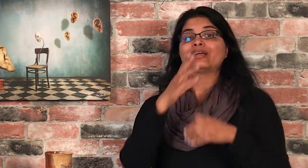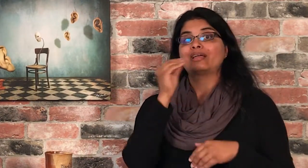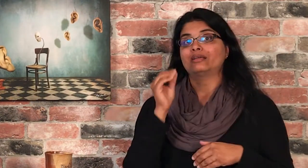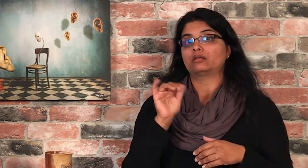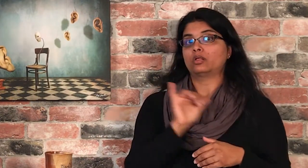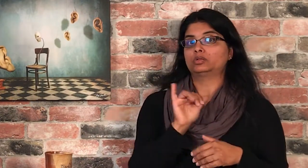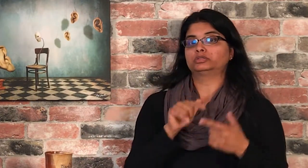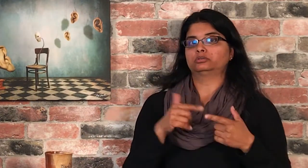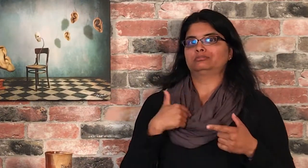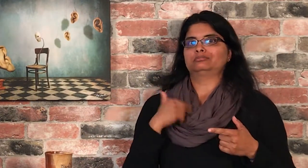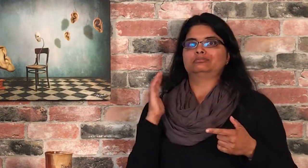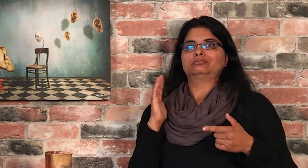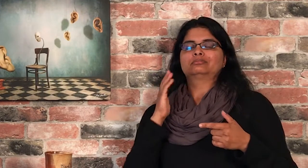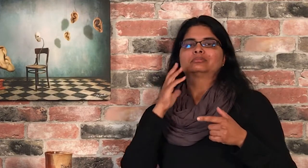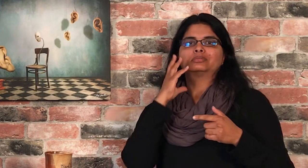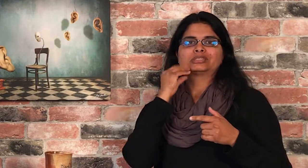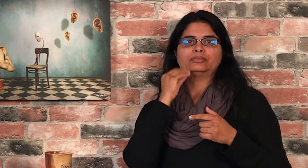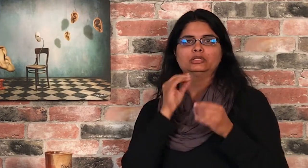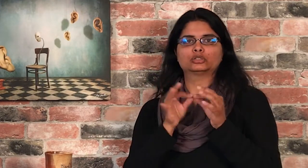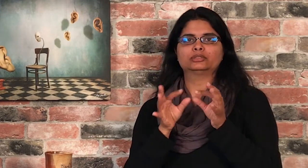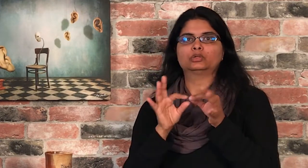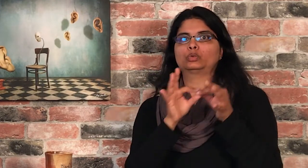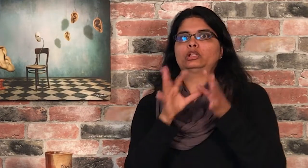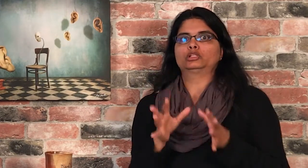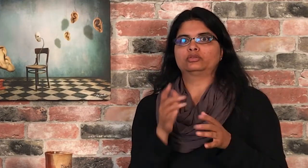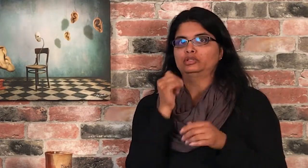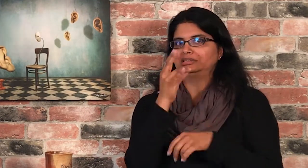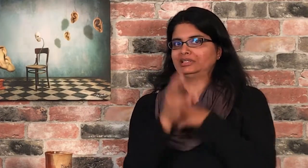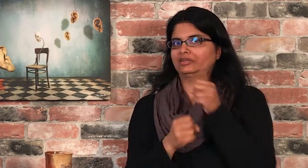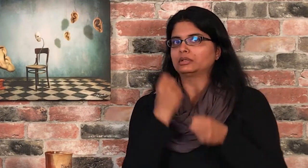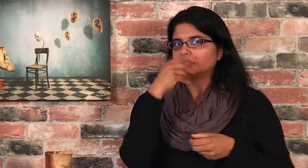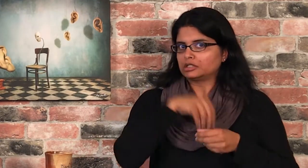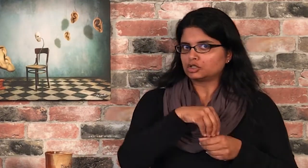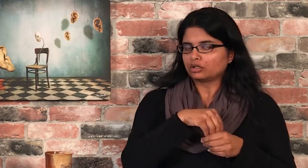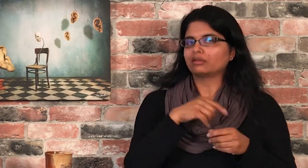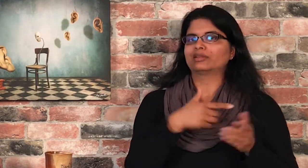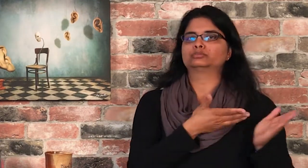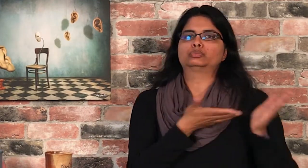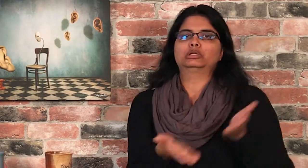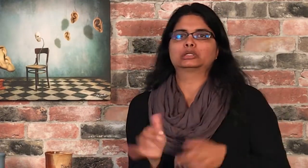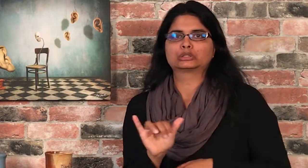And also, I bring my experience as the internal Interpreting Services Coordinator for DCARA for seven years.